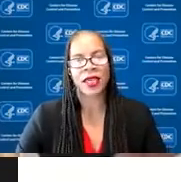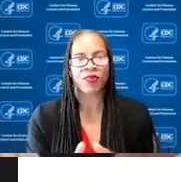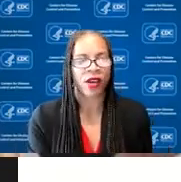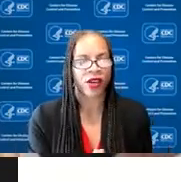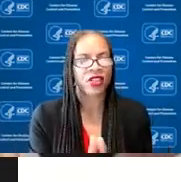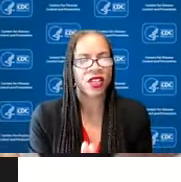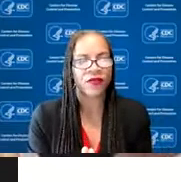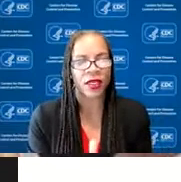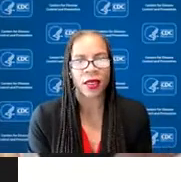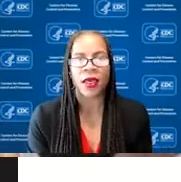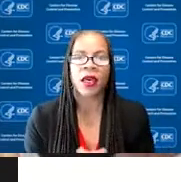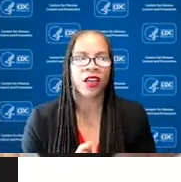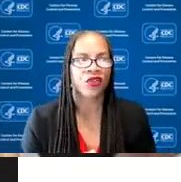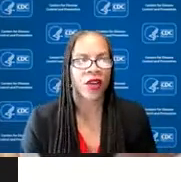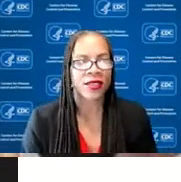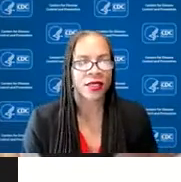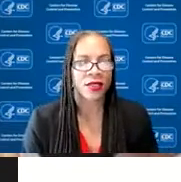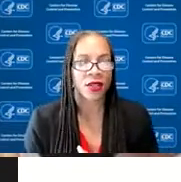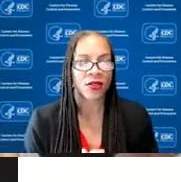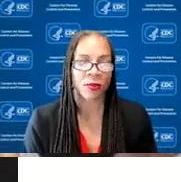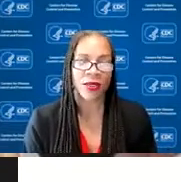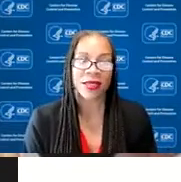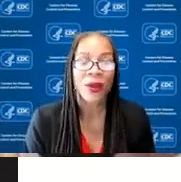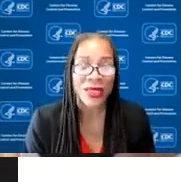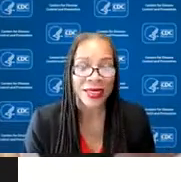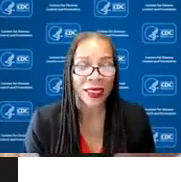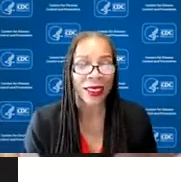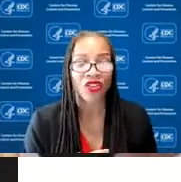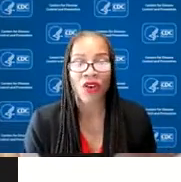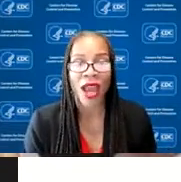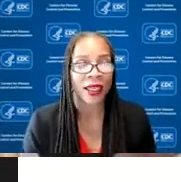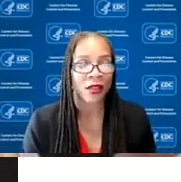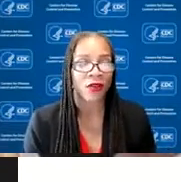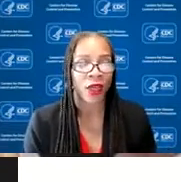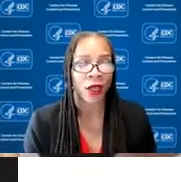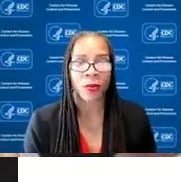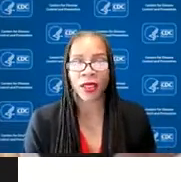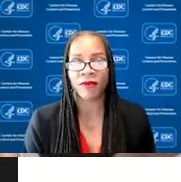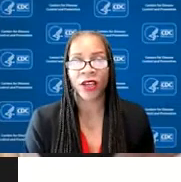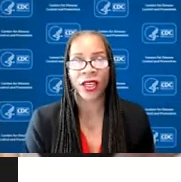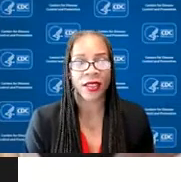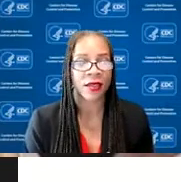as priorities shifted, addressing concerns about sequencing and tracking the new variants.